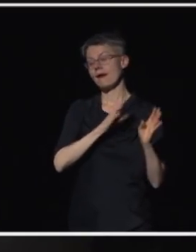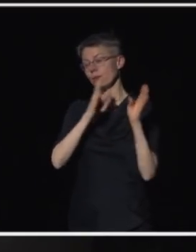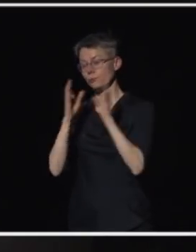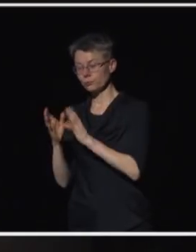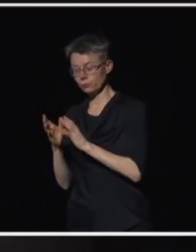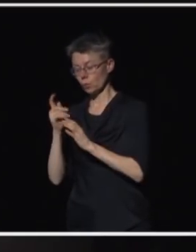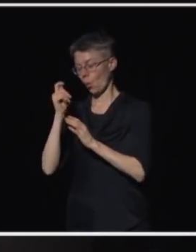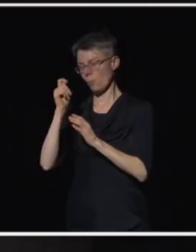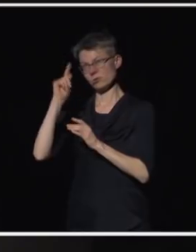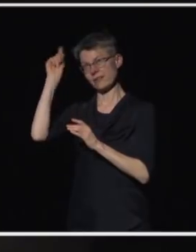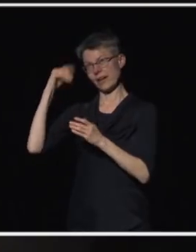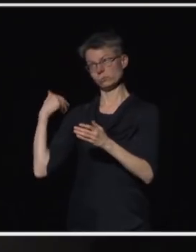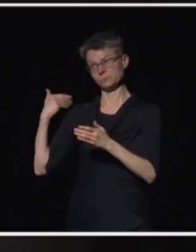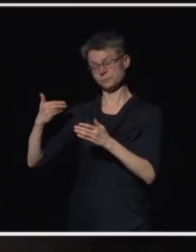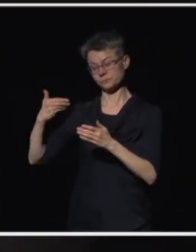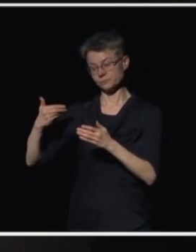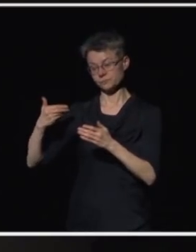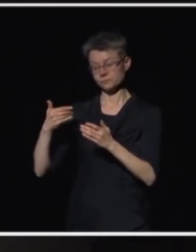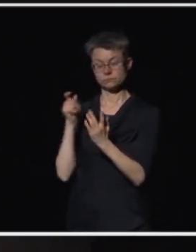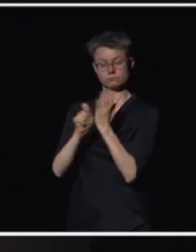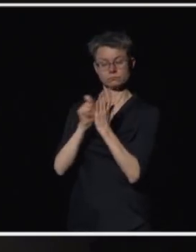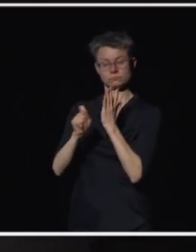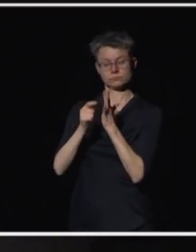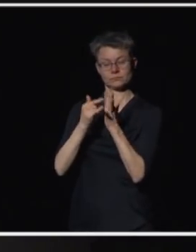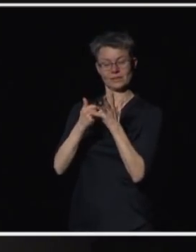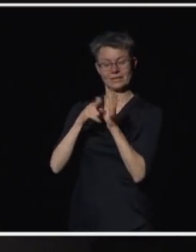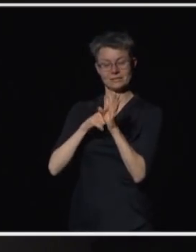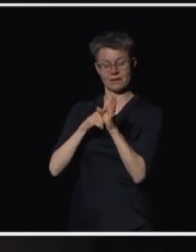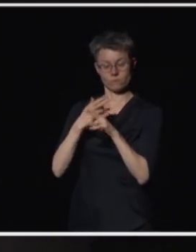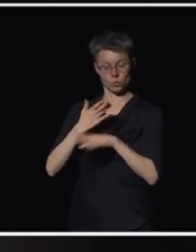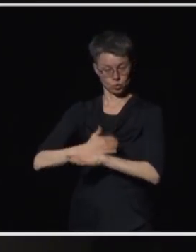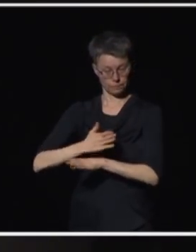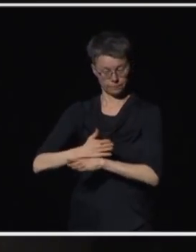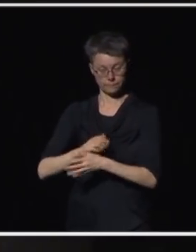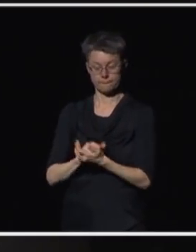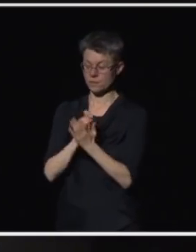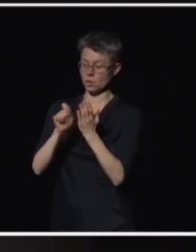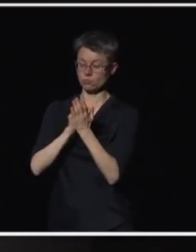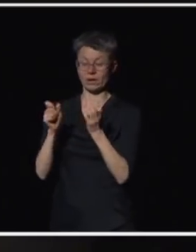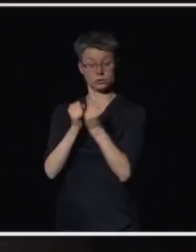to the present day where you're an essayist and you're writing stuff in The Atlantic that's being seen.